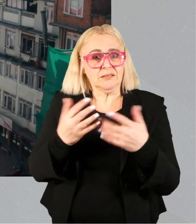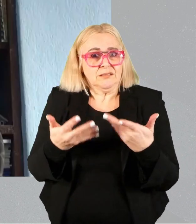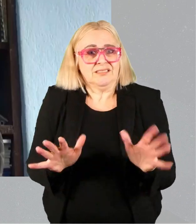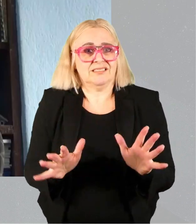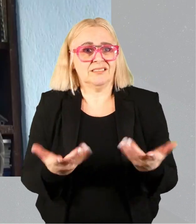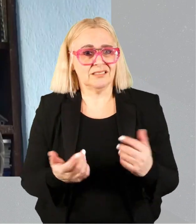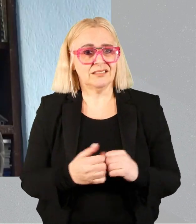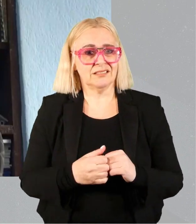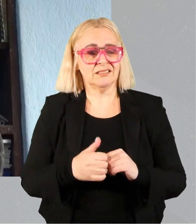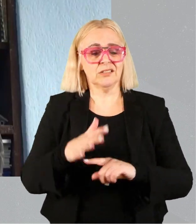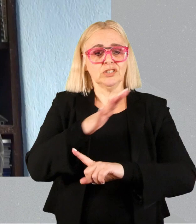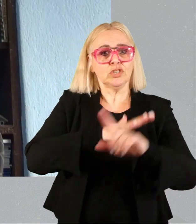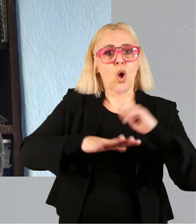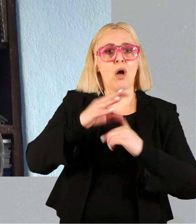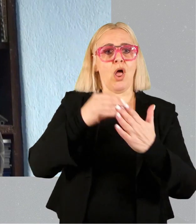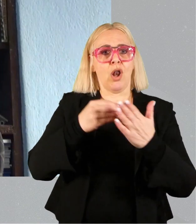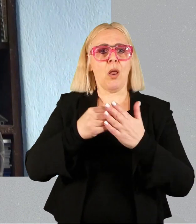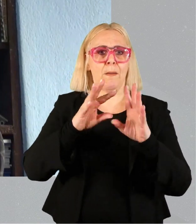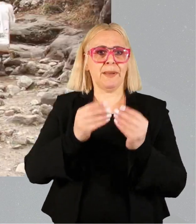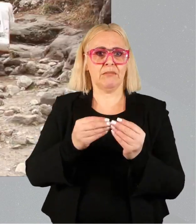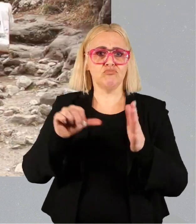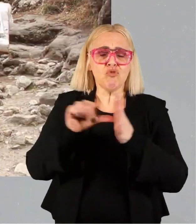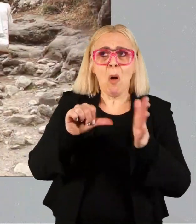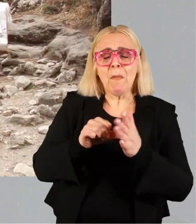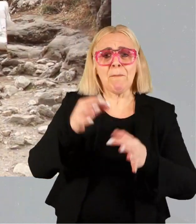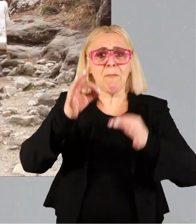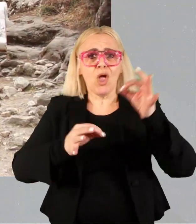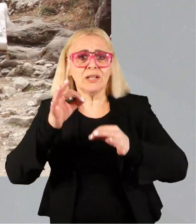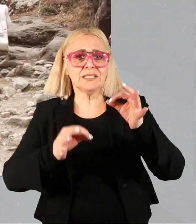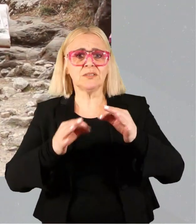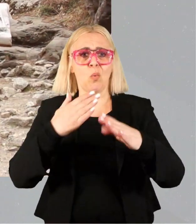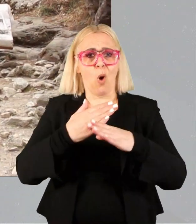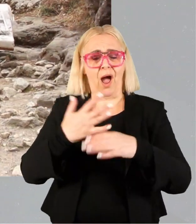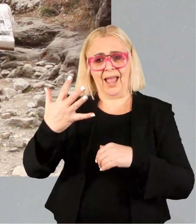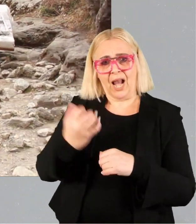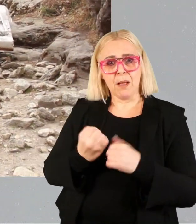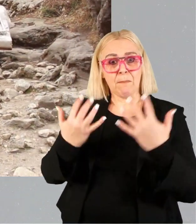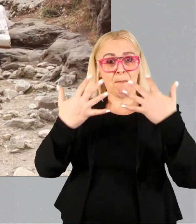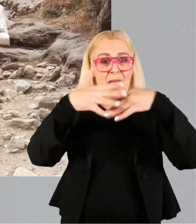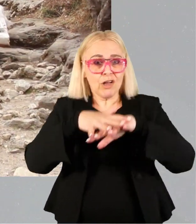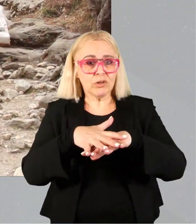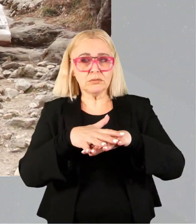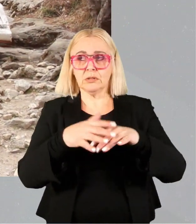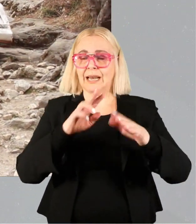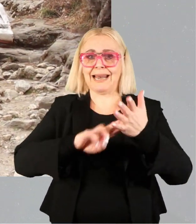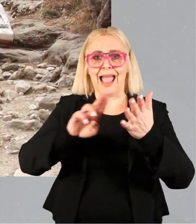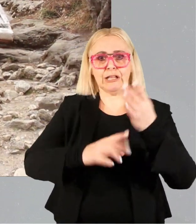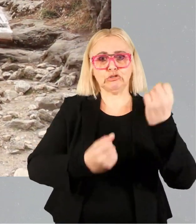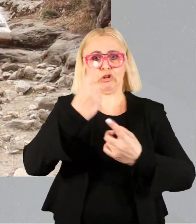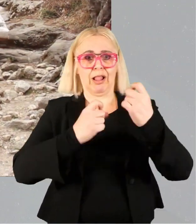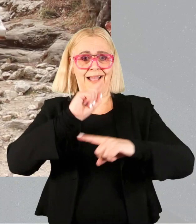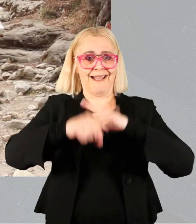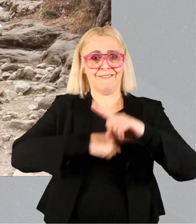Socio economic, political, livelihood, migration and natural disasters are